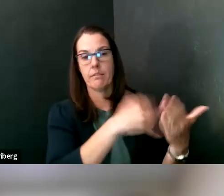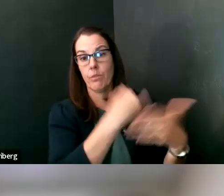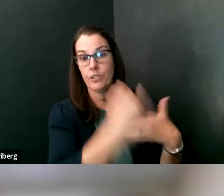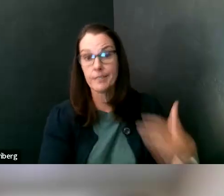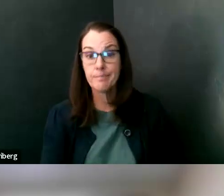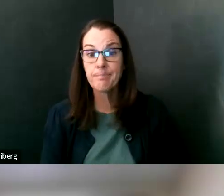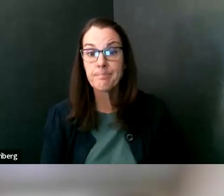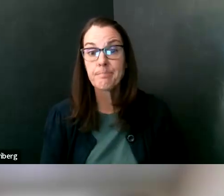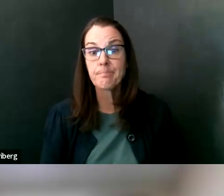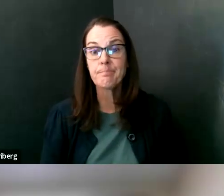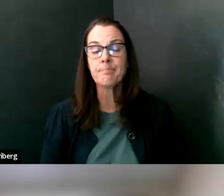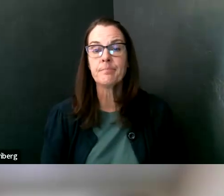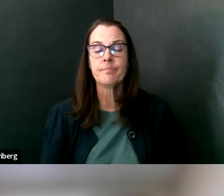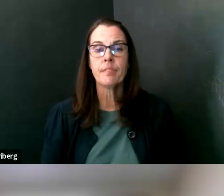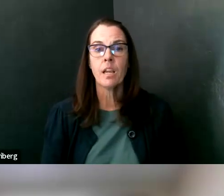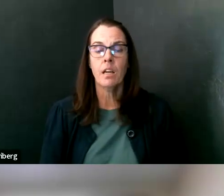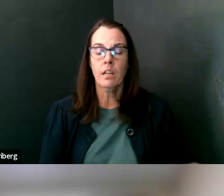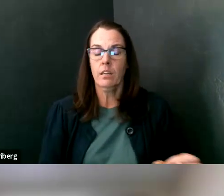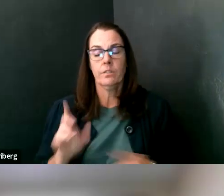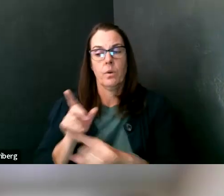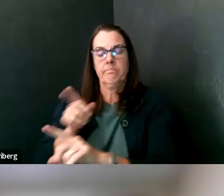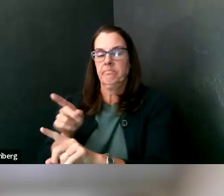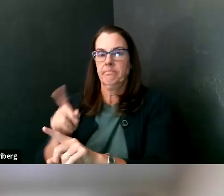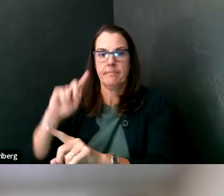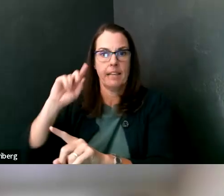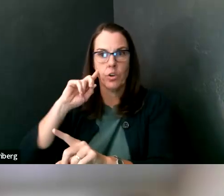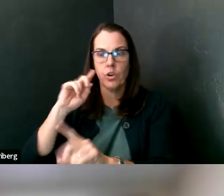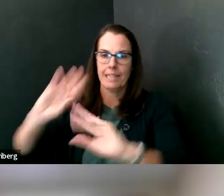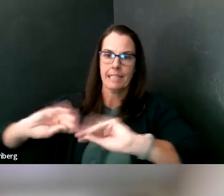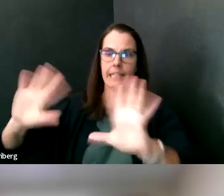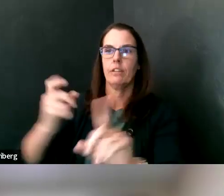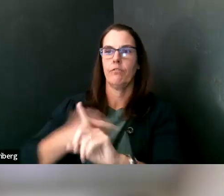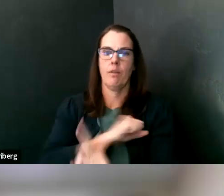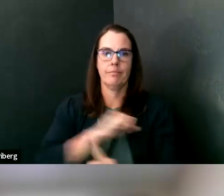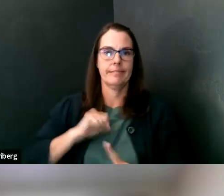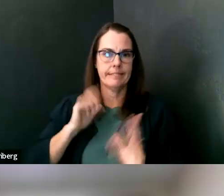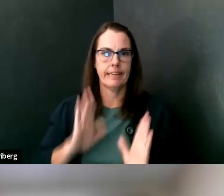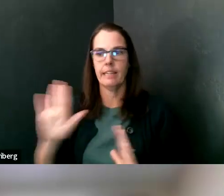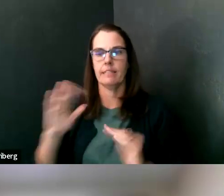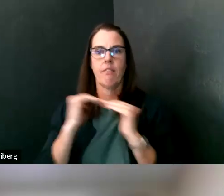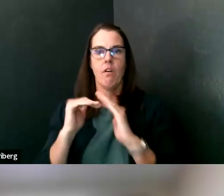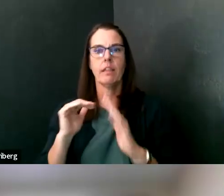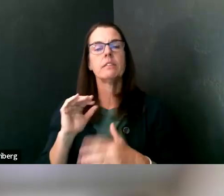Um uh so he has heard I think loud and clear from his Senate colleagues. Uh he's watching